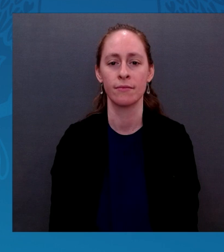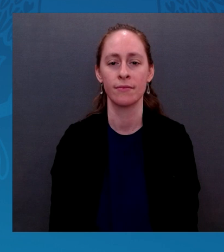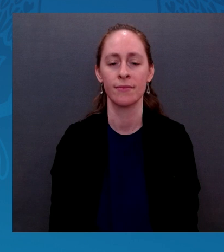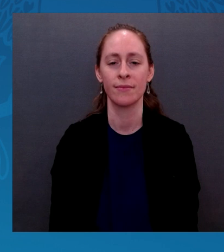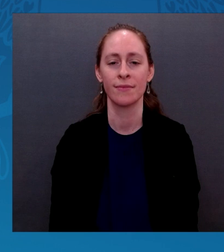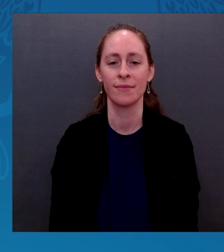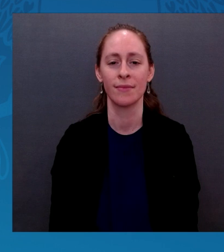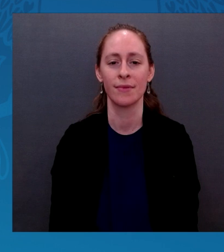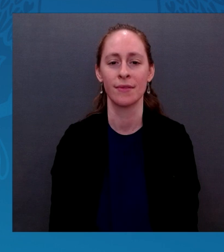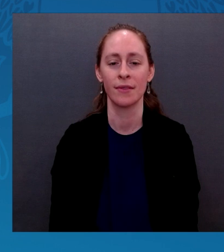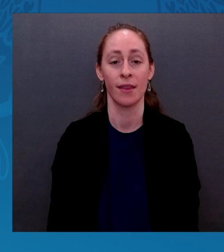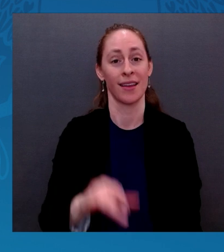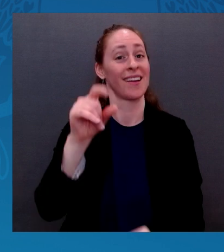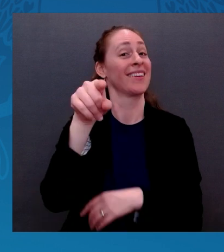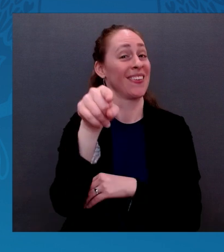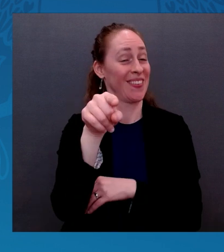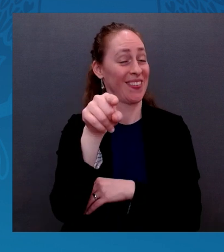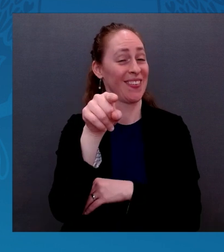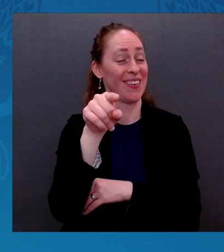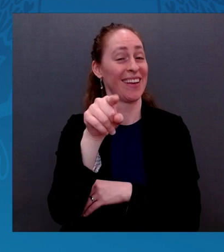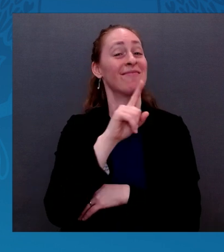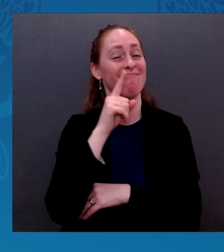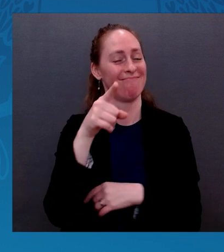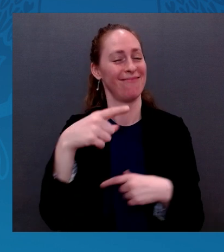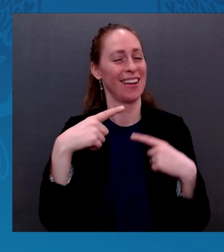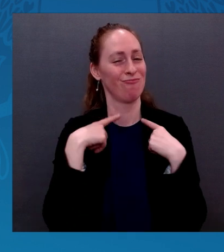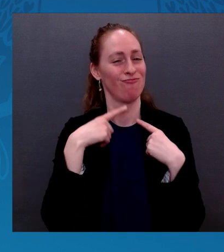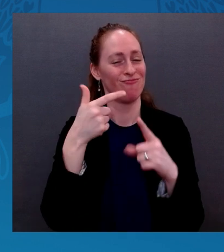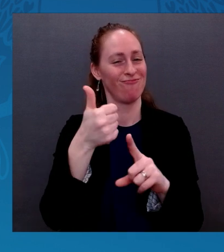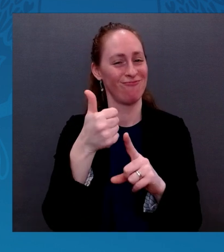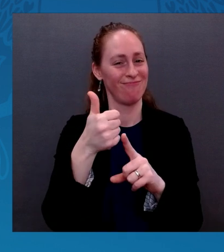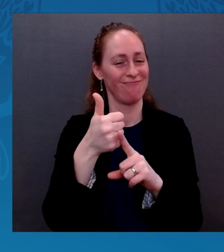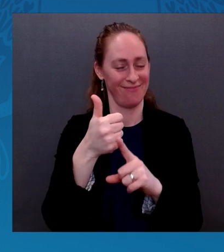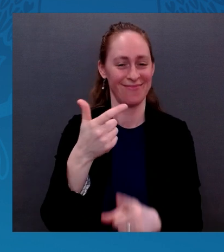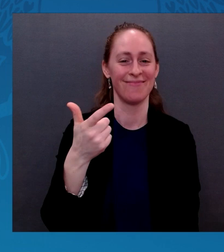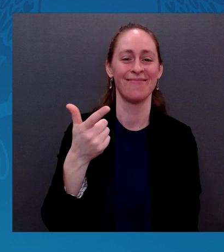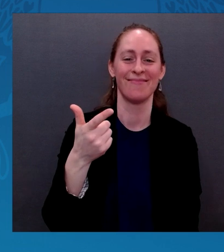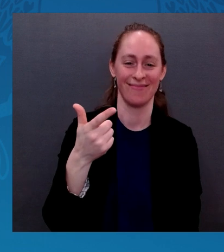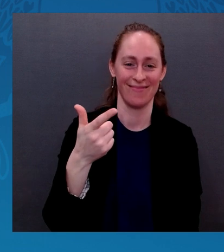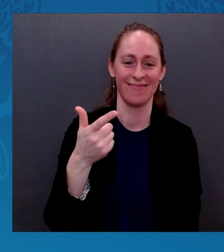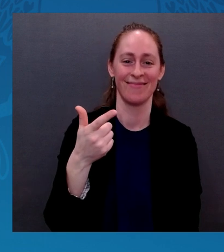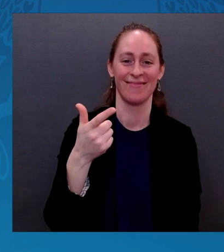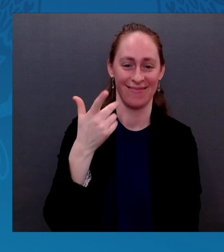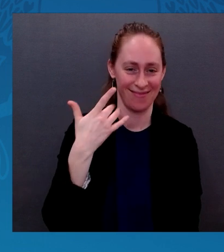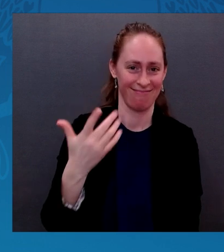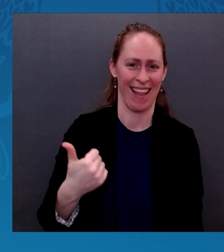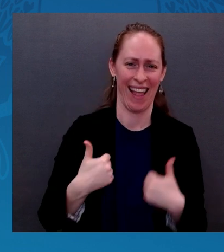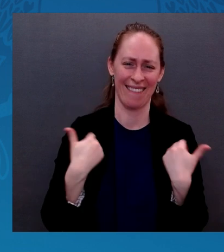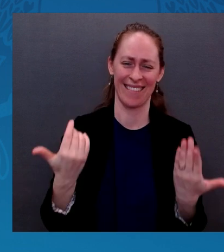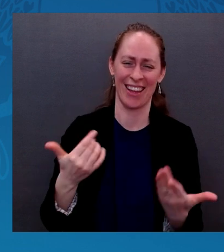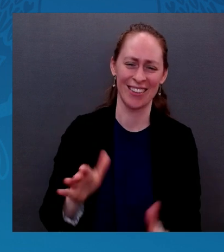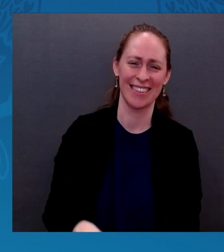and a proud mother, grandmother and great grandmother. Yes, I, as a senior and lifelong Newark resident,